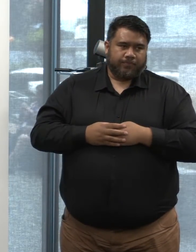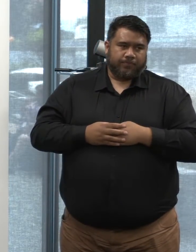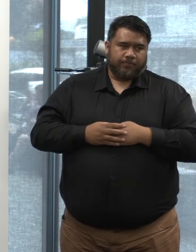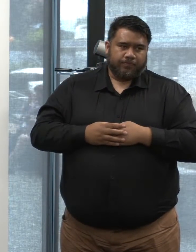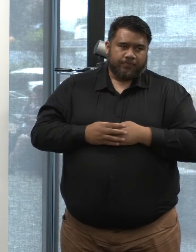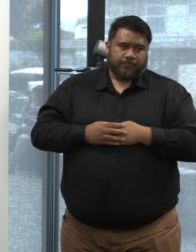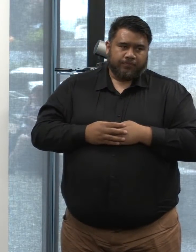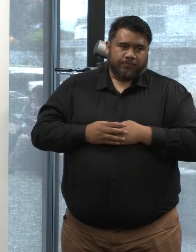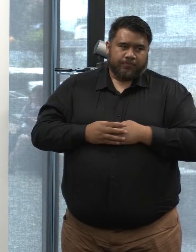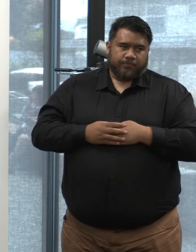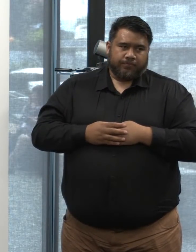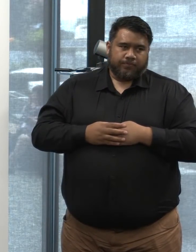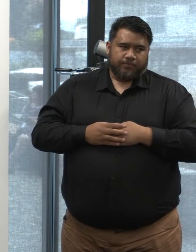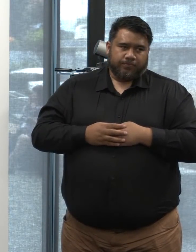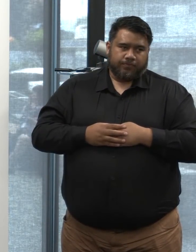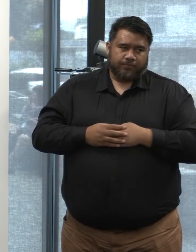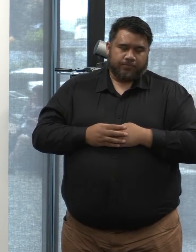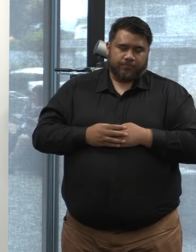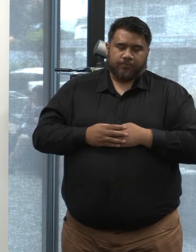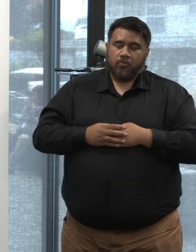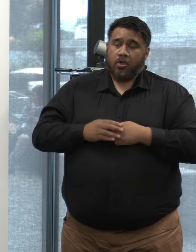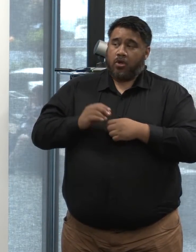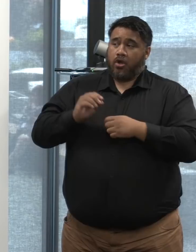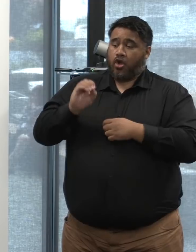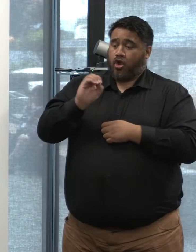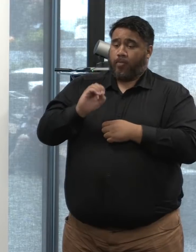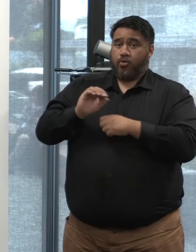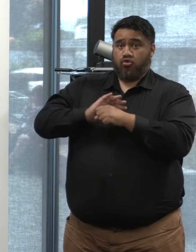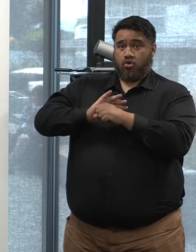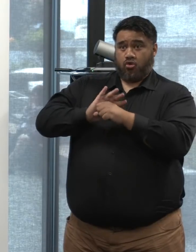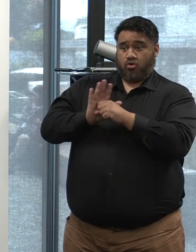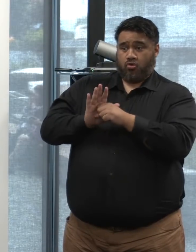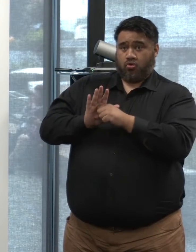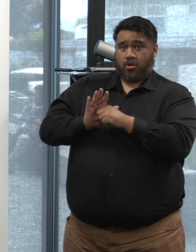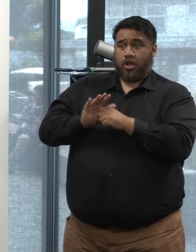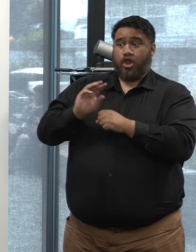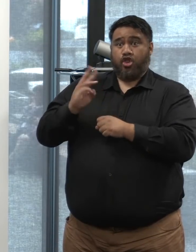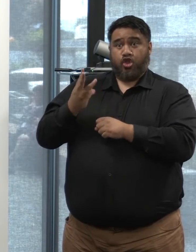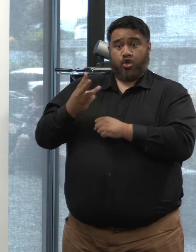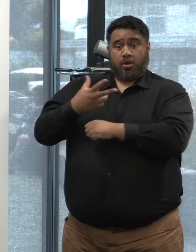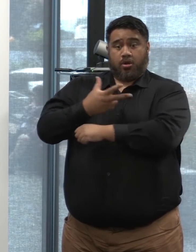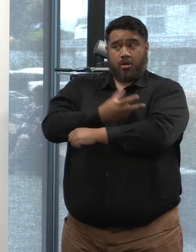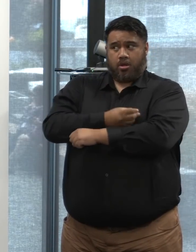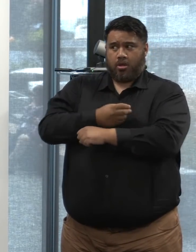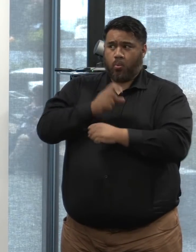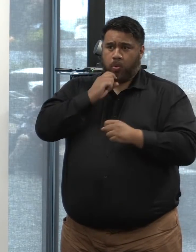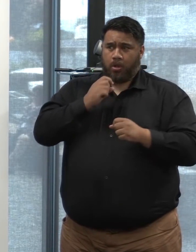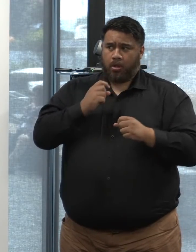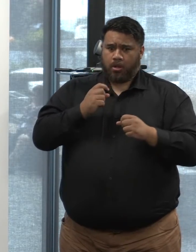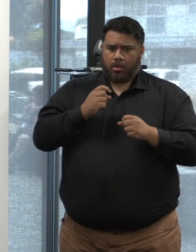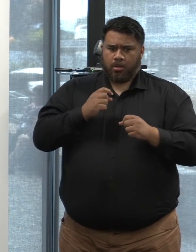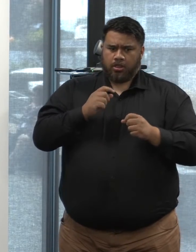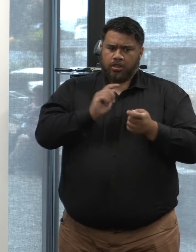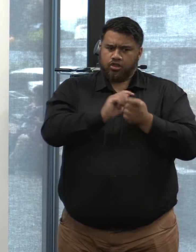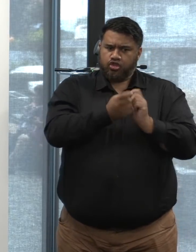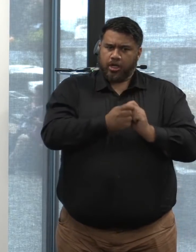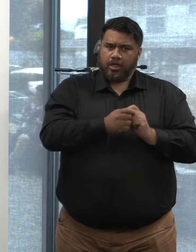That has been an ongoing.